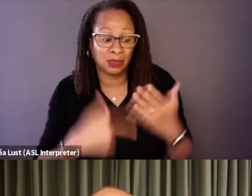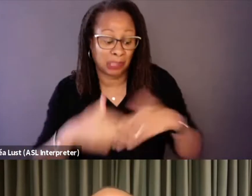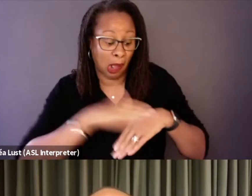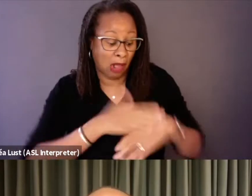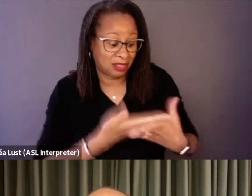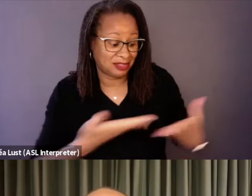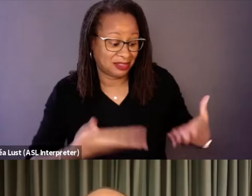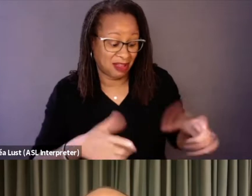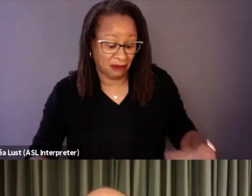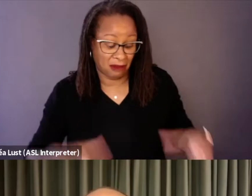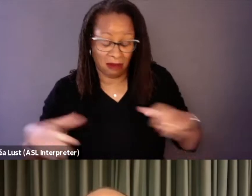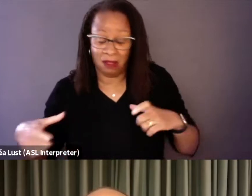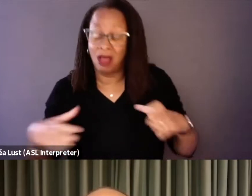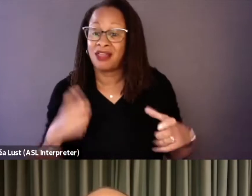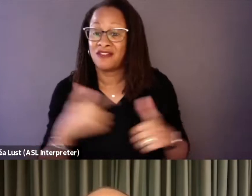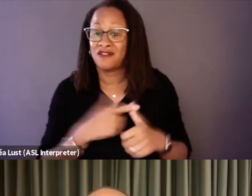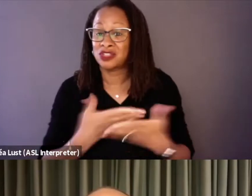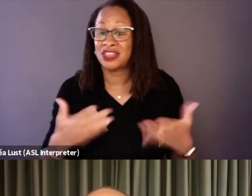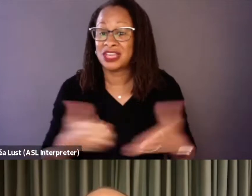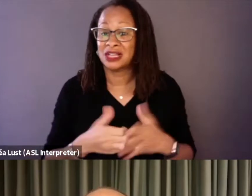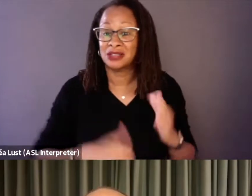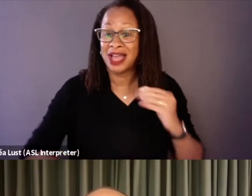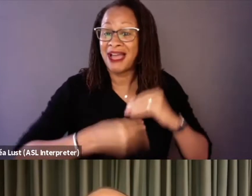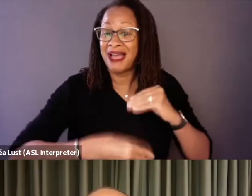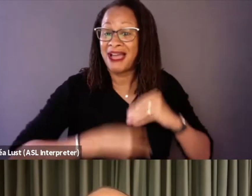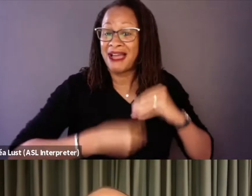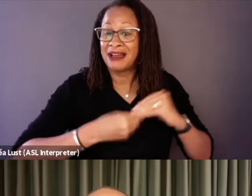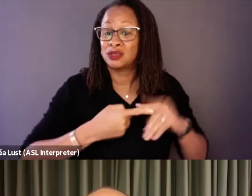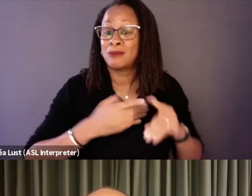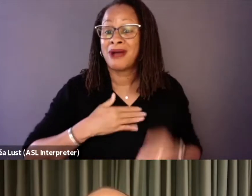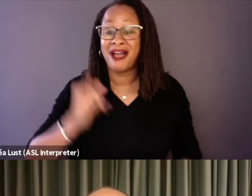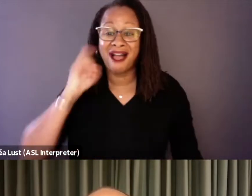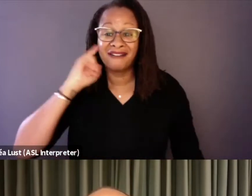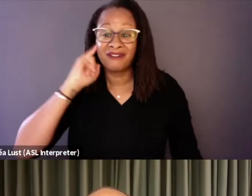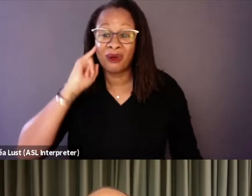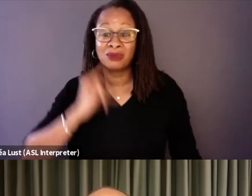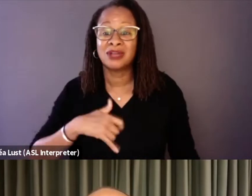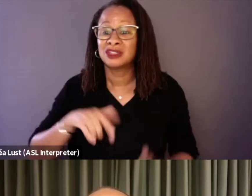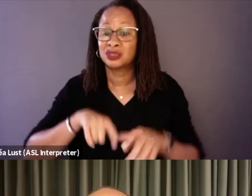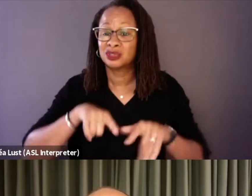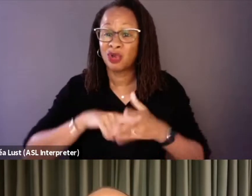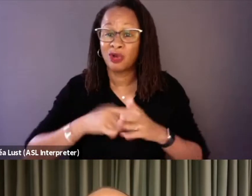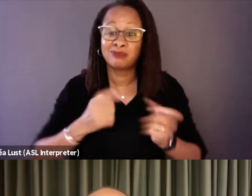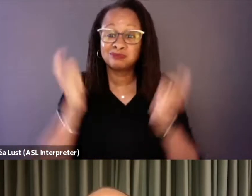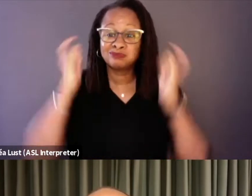So the first thing I did was load up the files on my iPhone and just started walking around, like listening to David